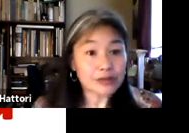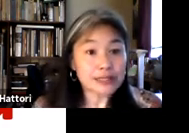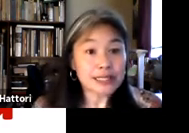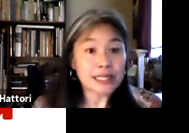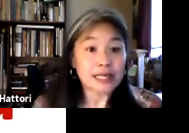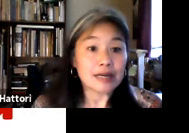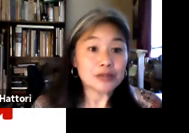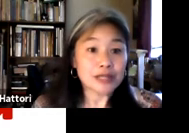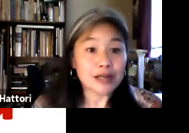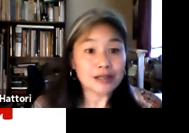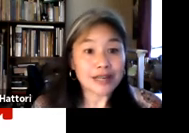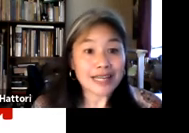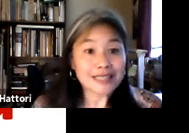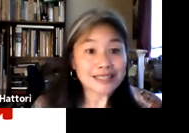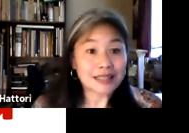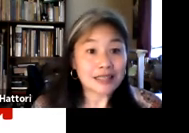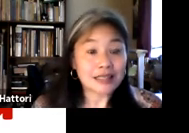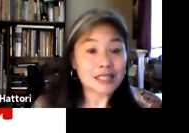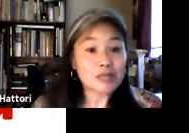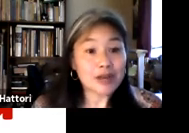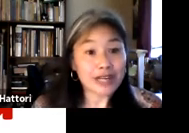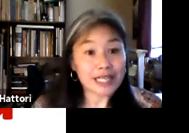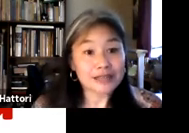in and of itself, because there was a community of 10,000 people